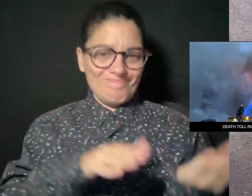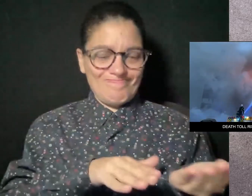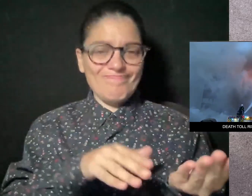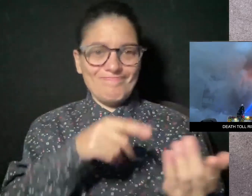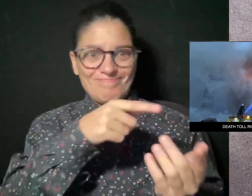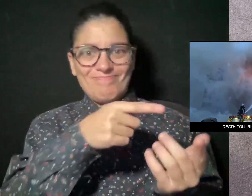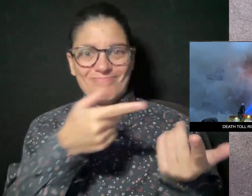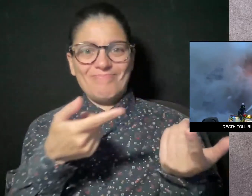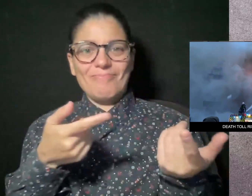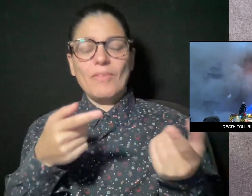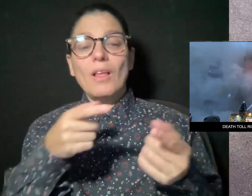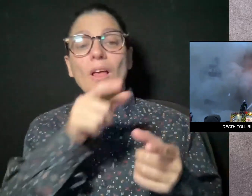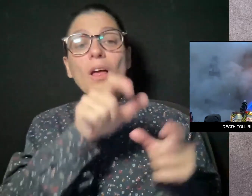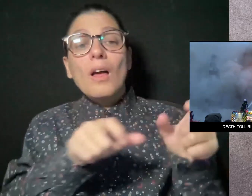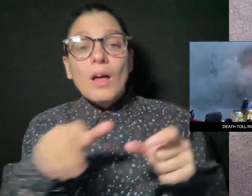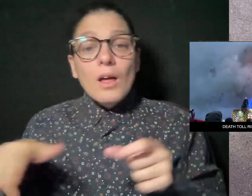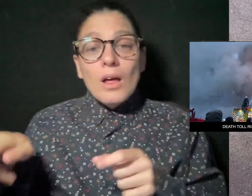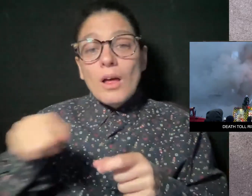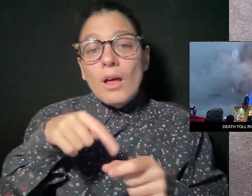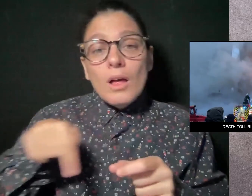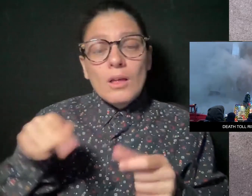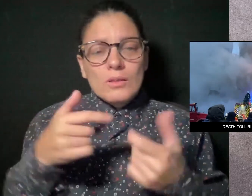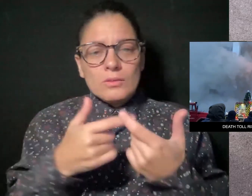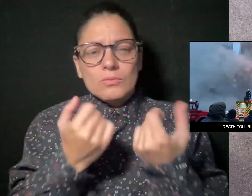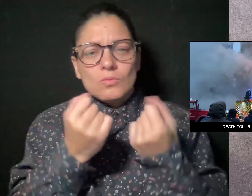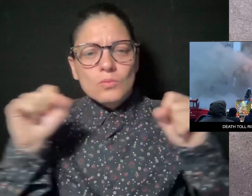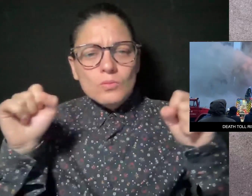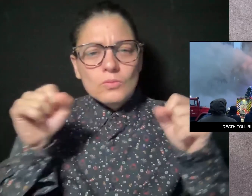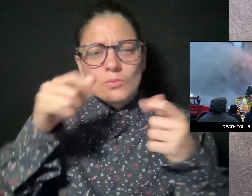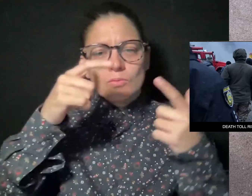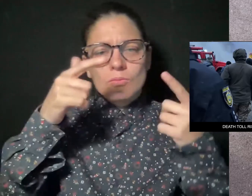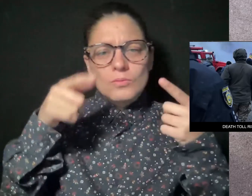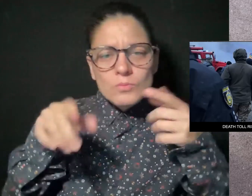dozens of people were killed in the attack and rescuers continued to pull bodies out